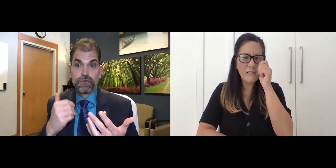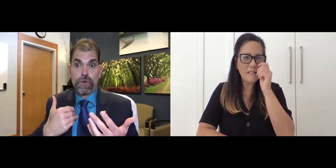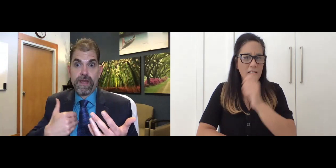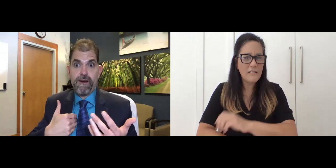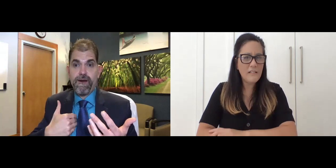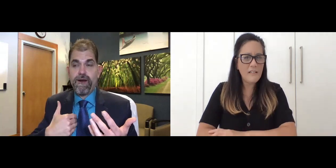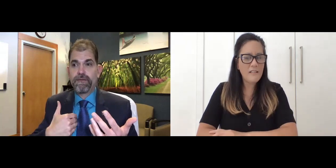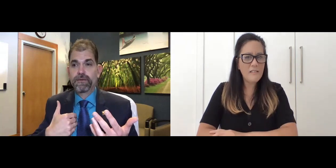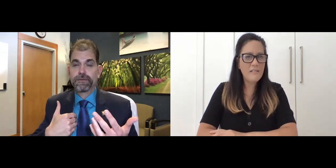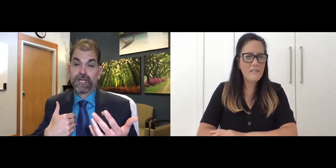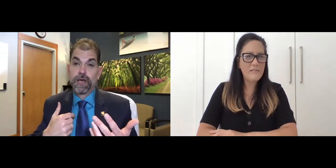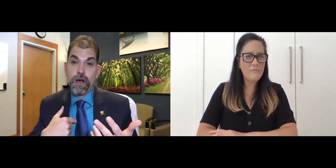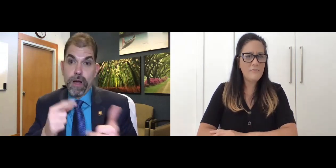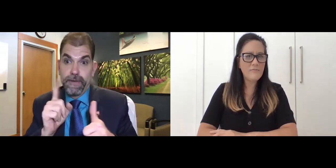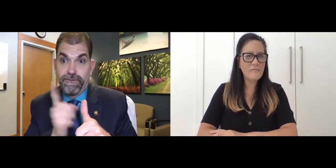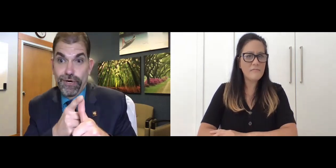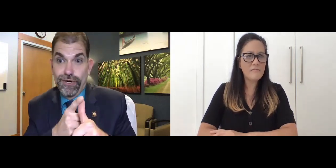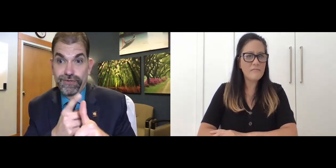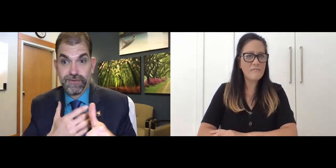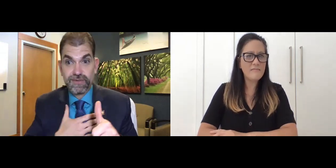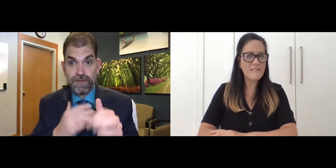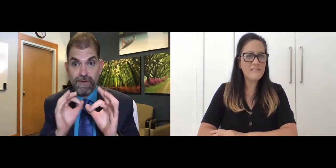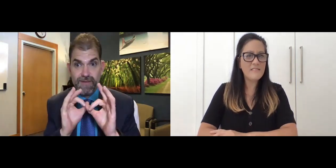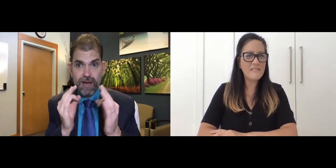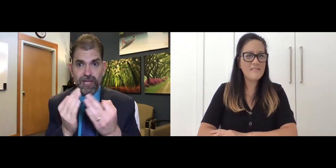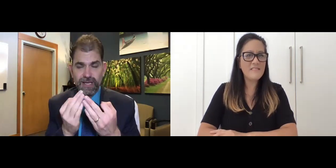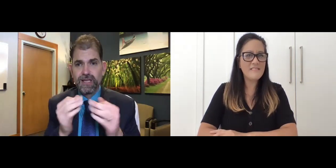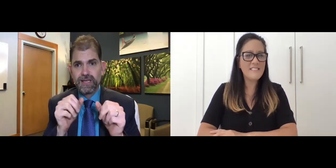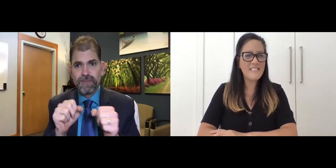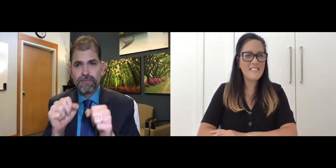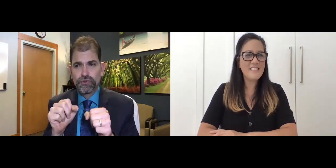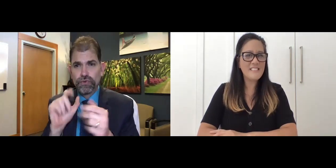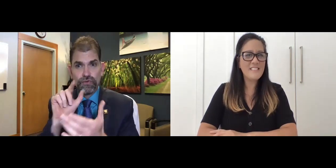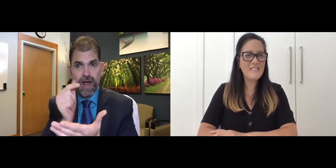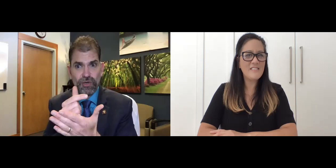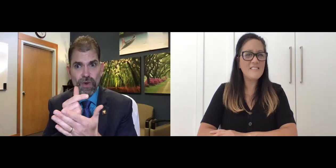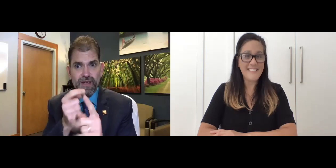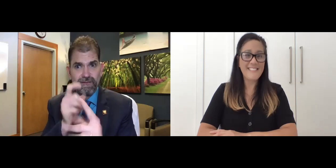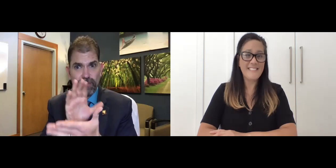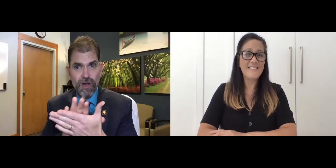really well let's say this way I was the first person in my family